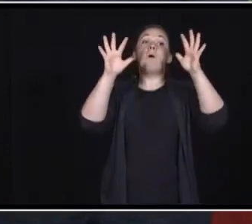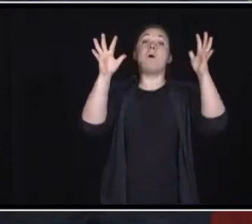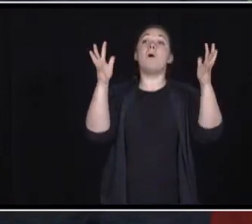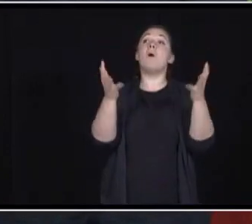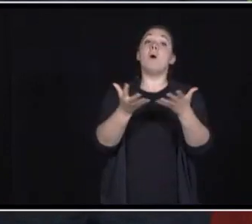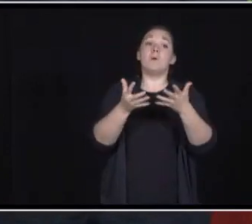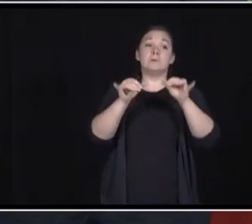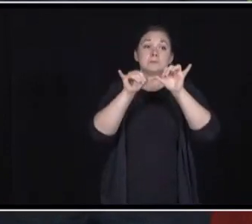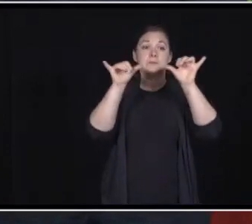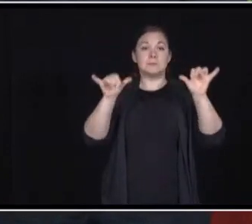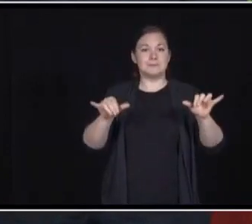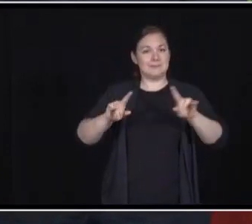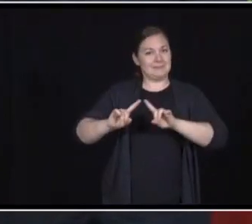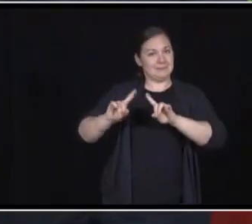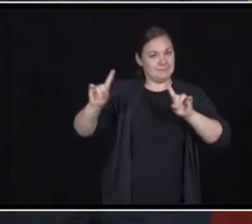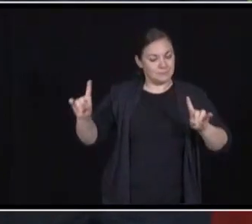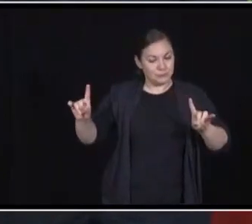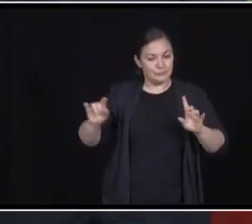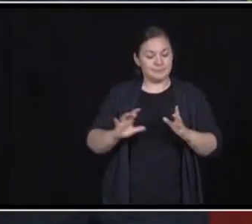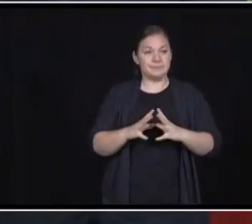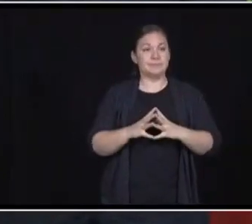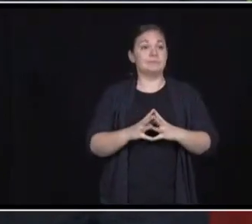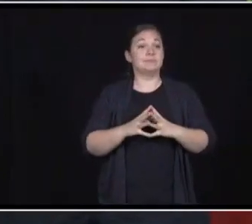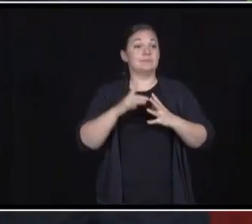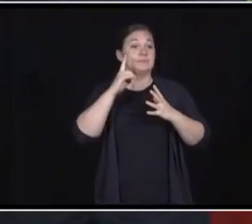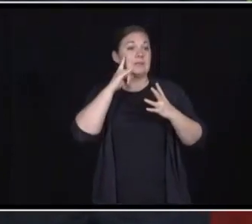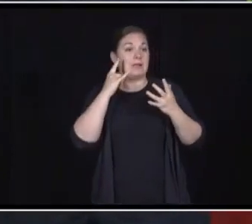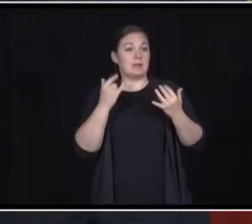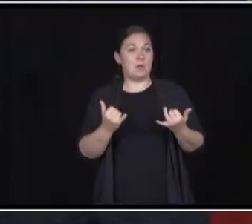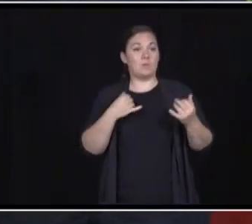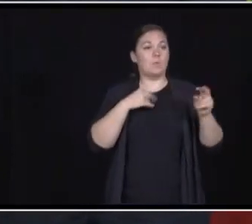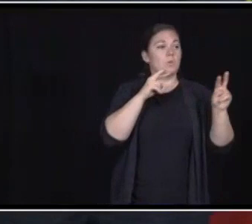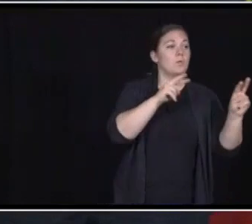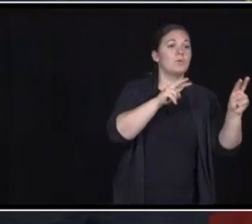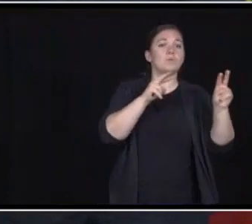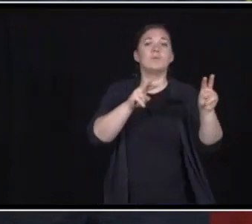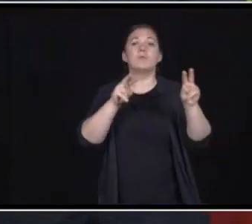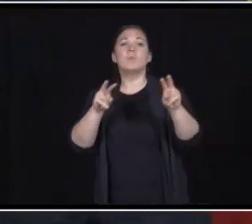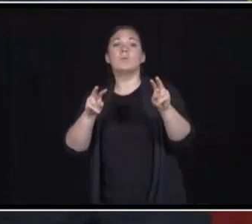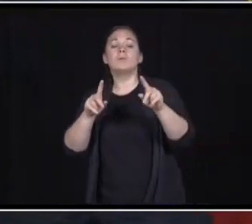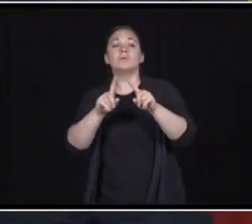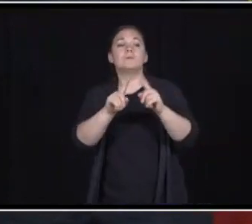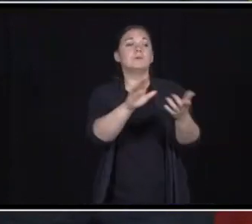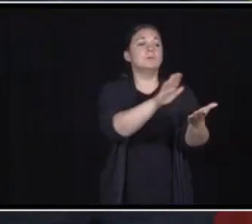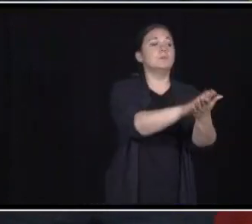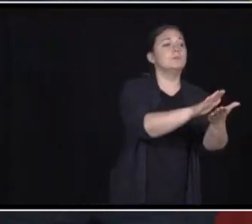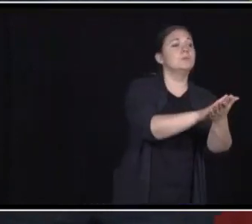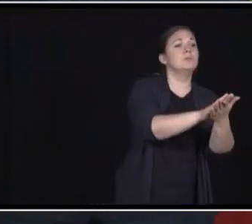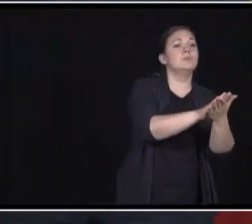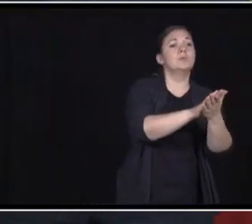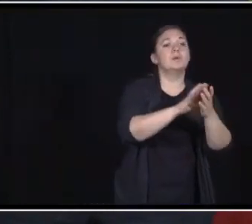I will turn it over to Dr Williams for further. So minister Lecce has covered many of the main factors that are there.